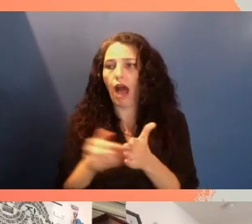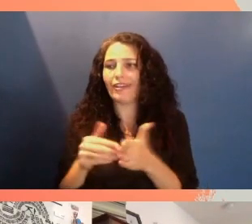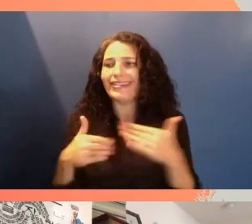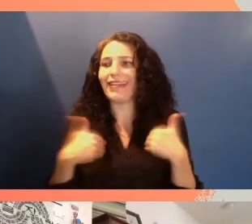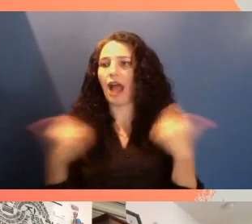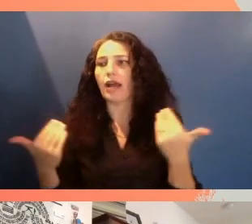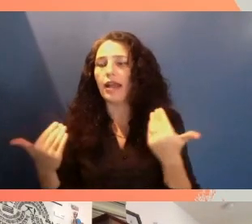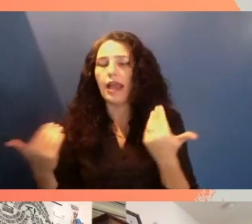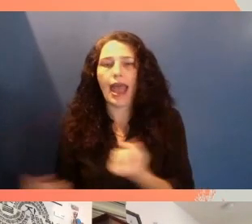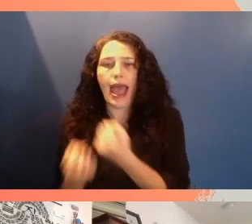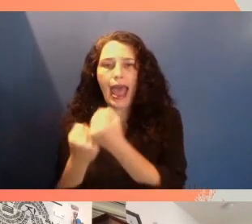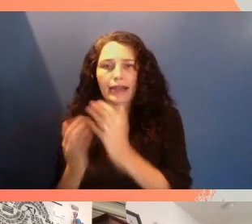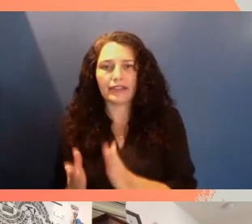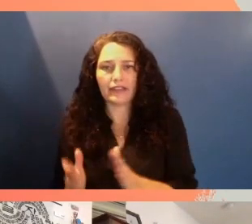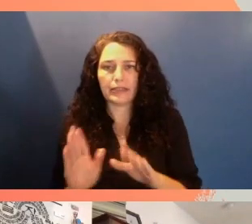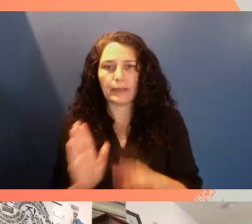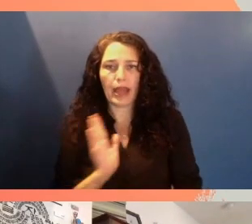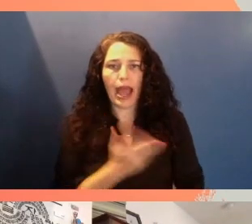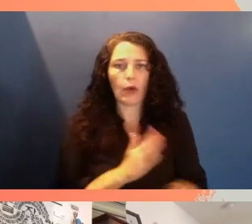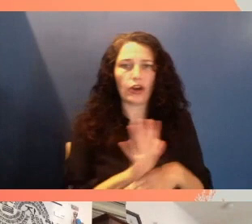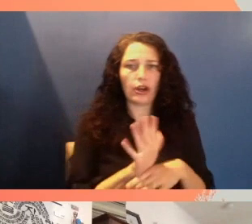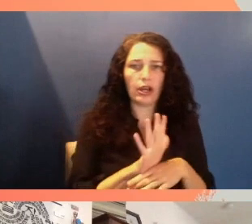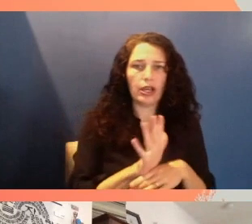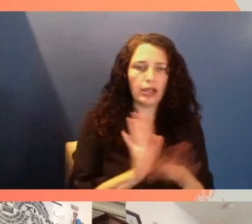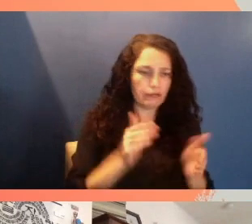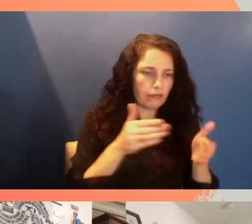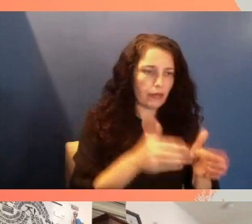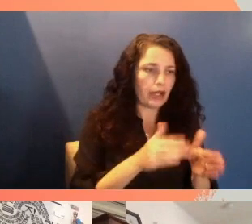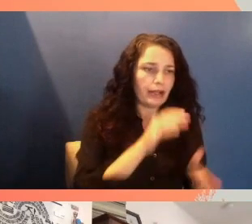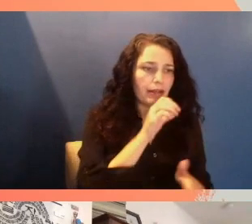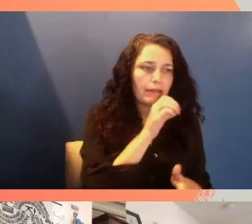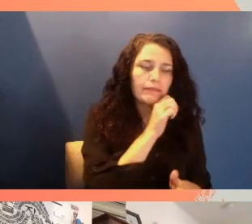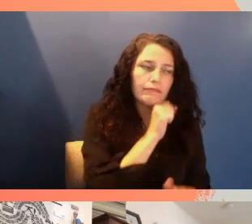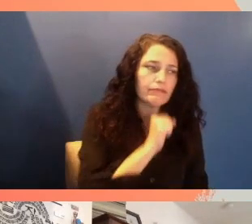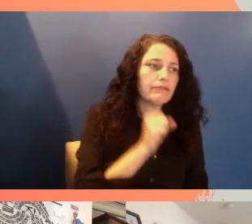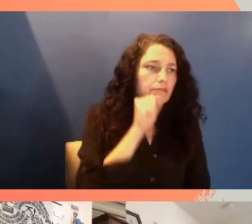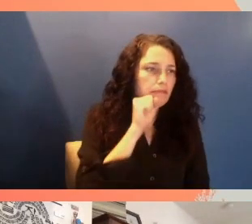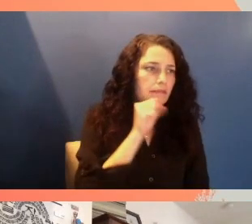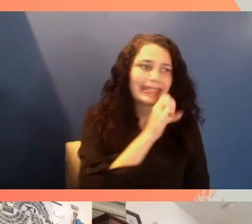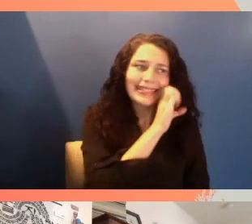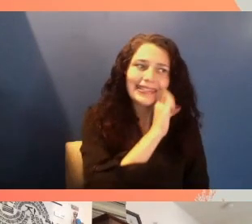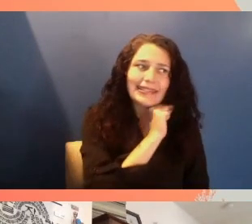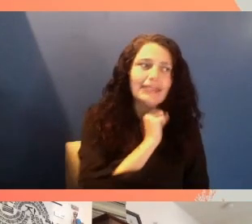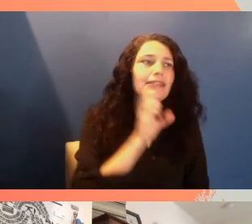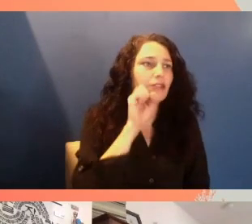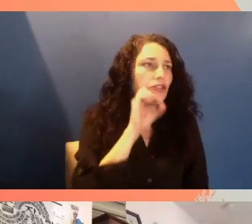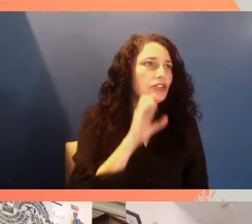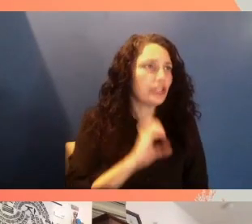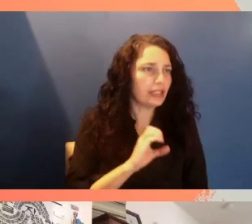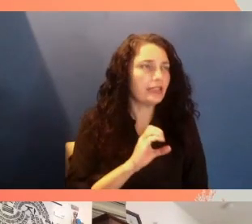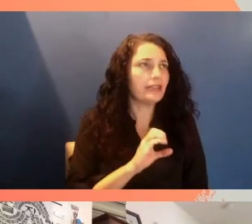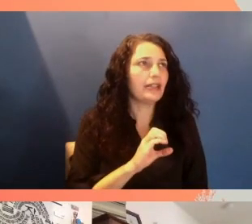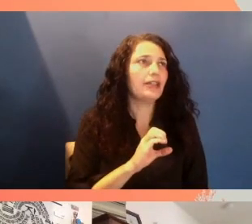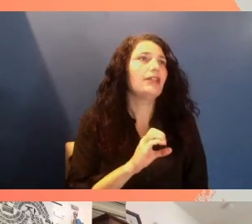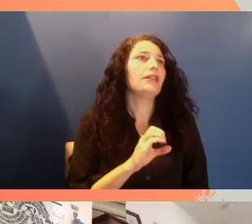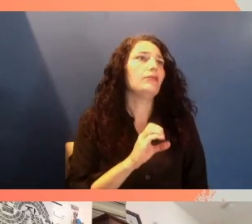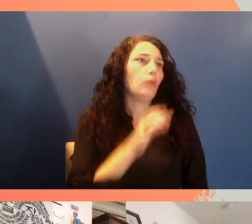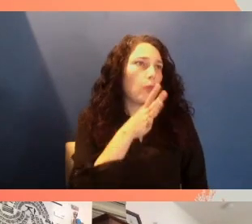And in COVER/AGE, we're following an elderly woman who is a caregiver taking care of other elderly people